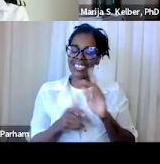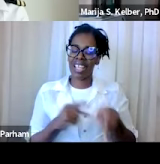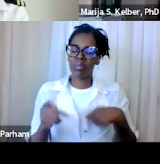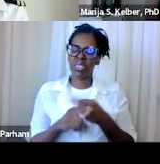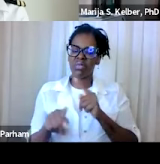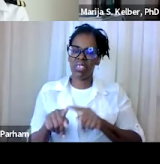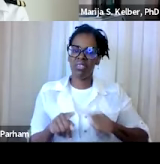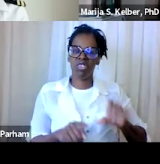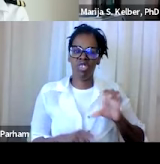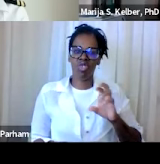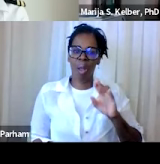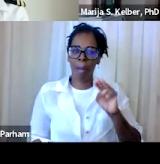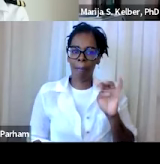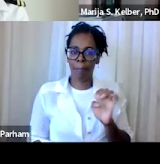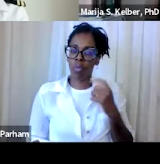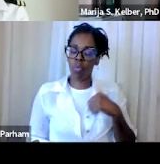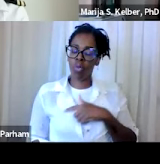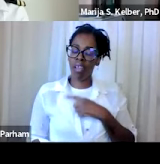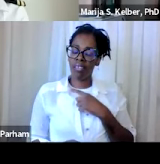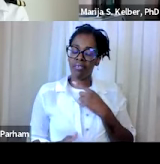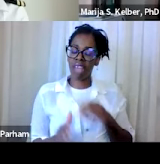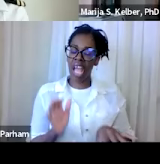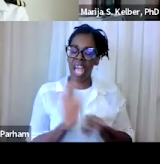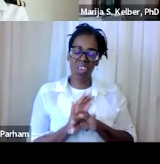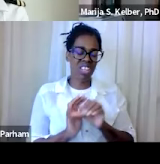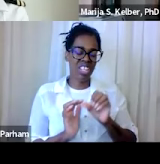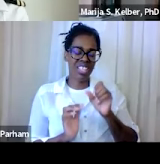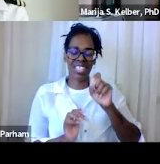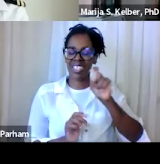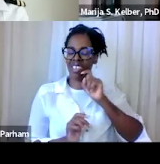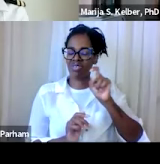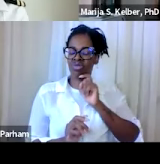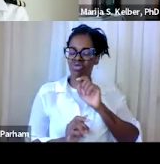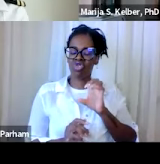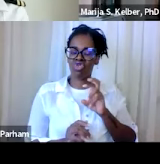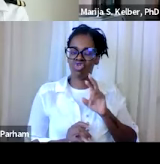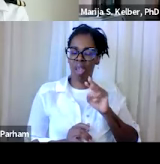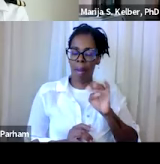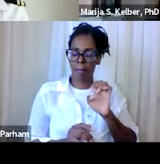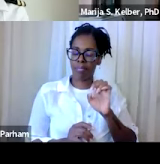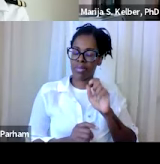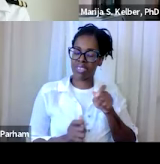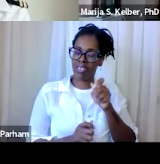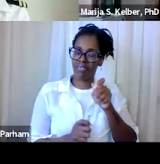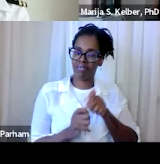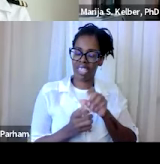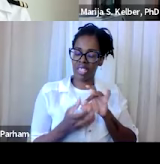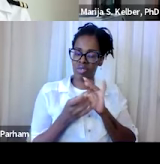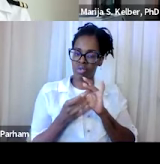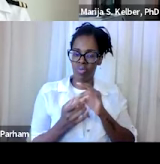So we found that sexual and violent crimes may be particularly associated with higher suicide rates,